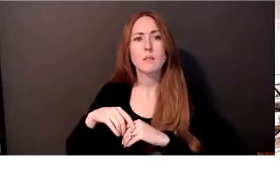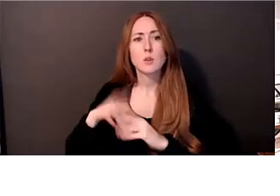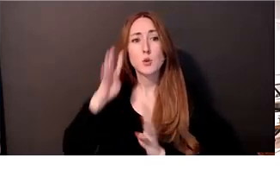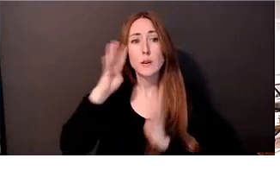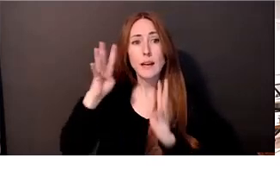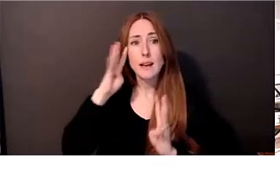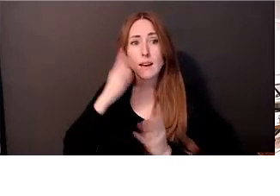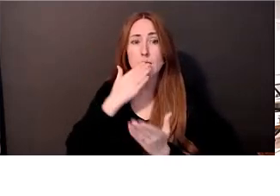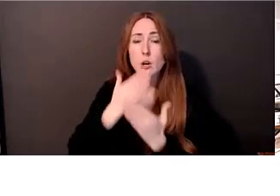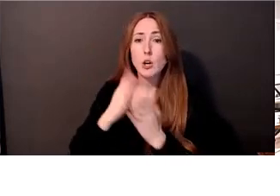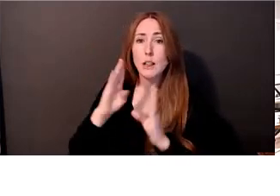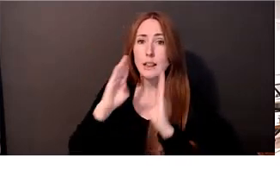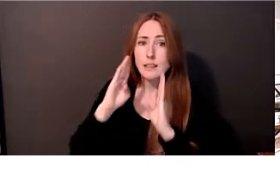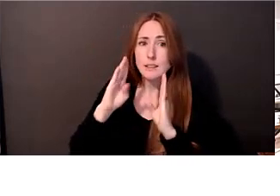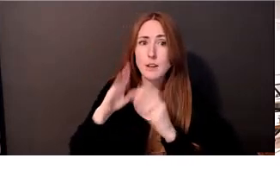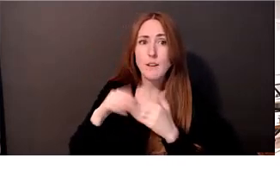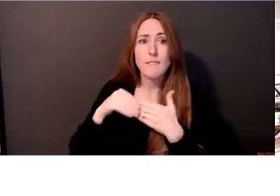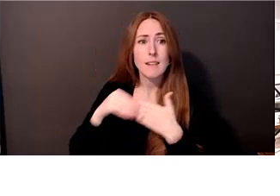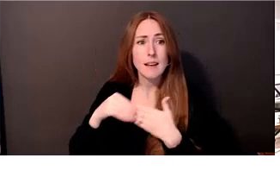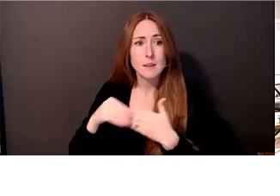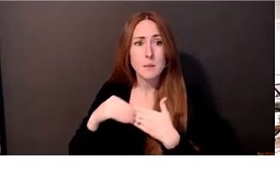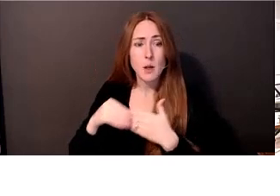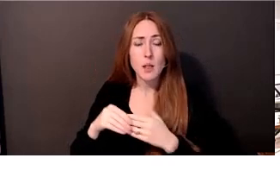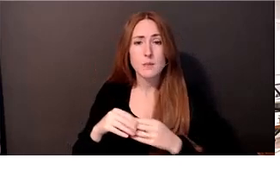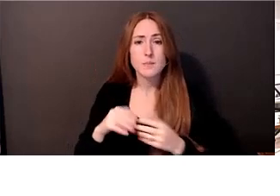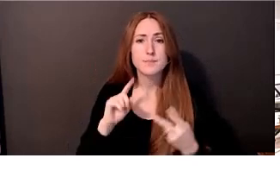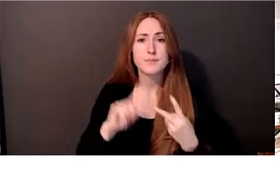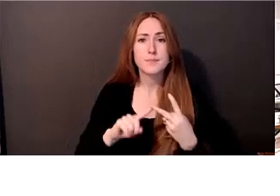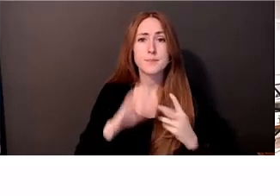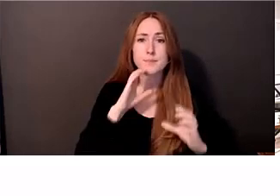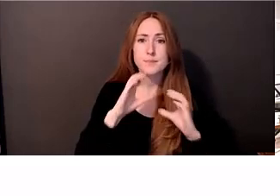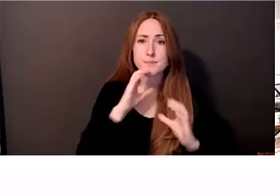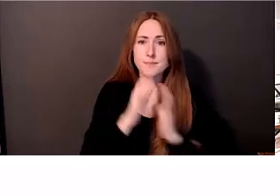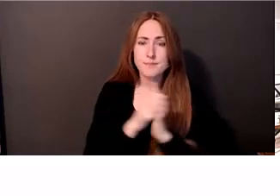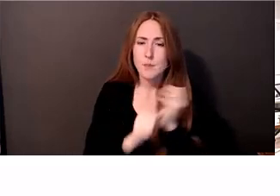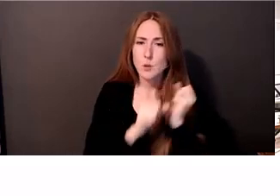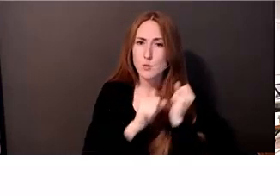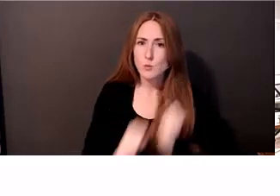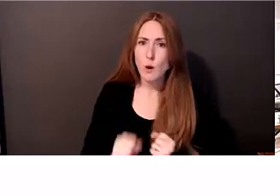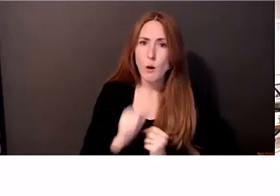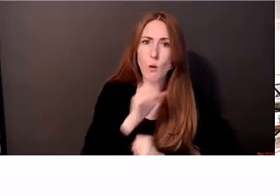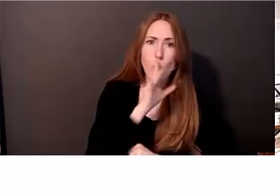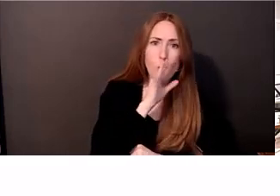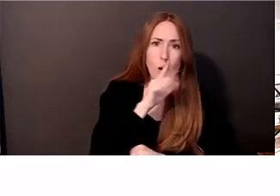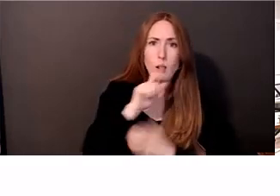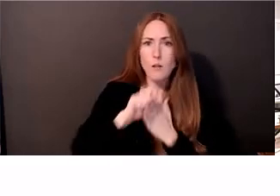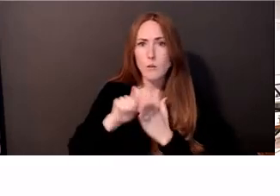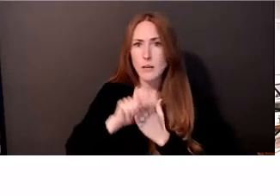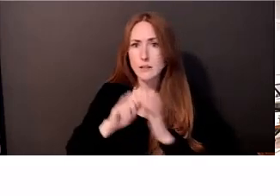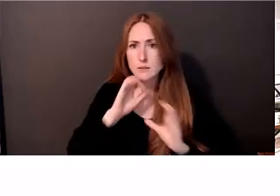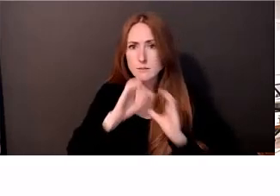have communication skills, like strong oral and written communication, and be an active listener.